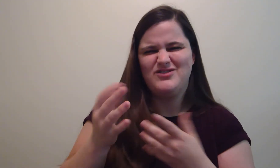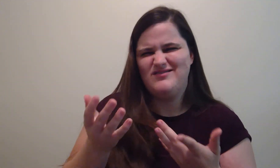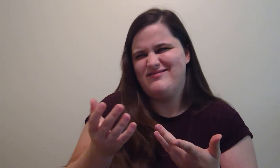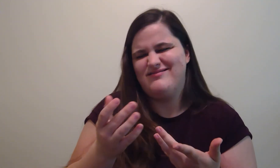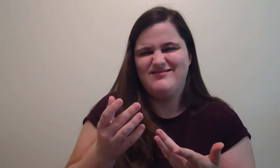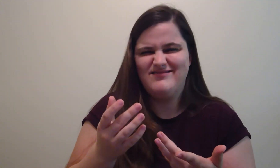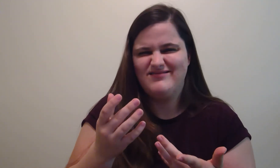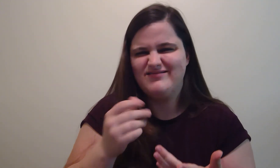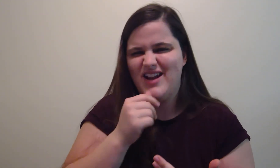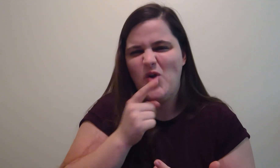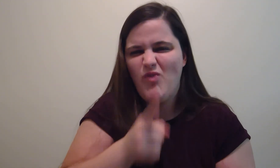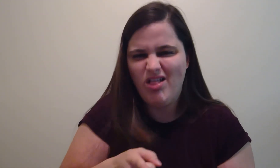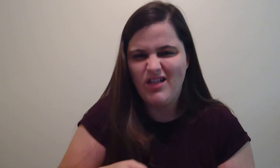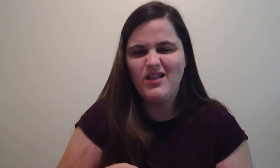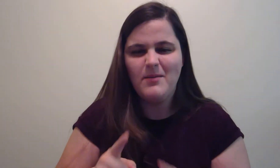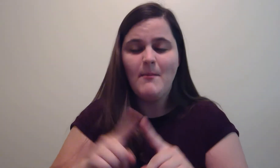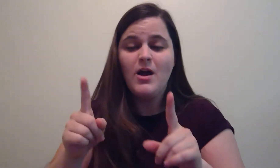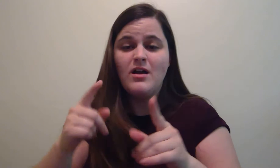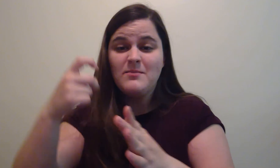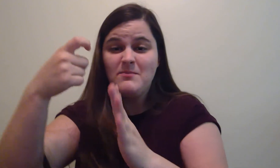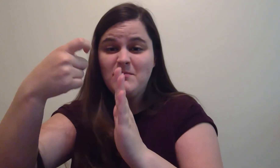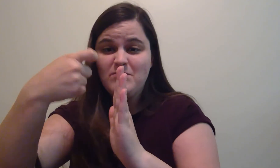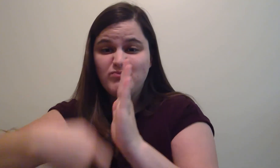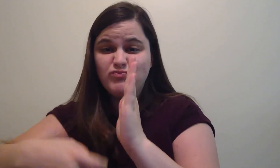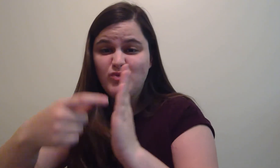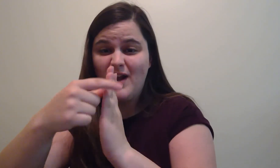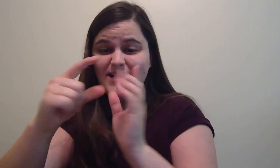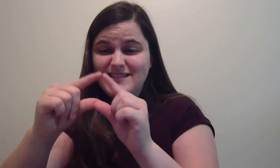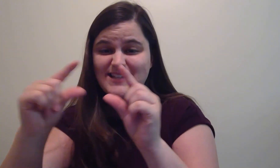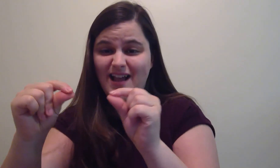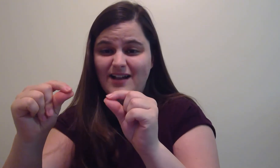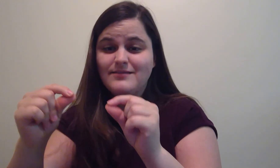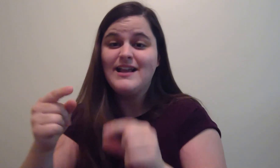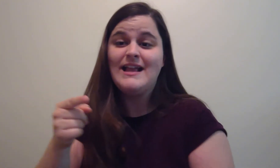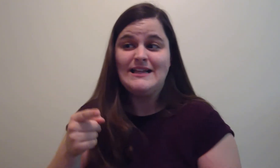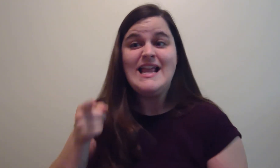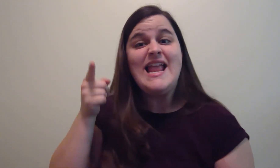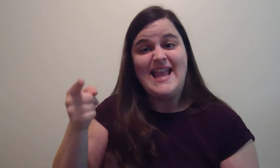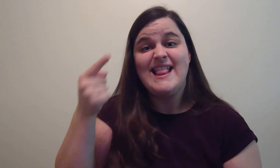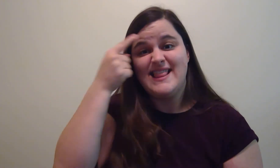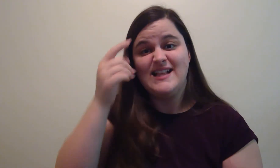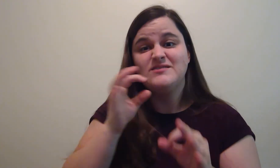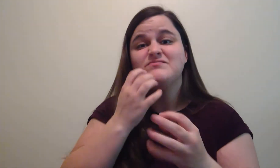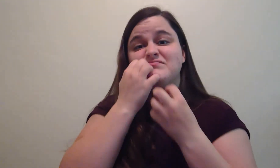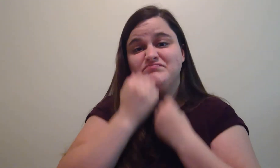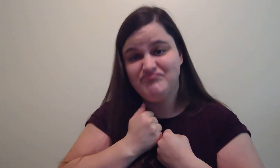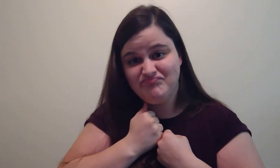His landscapes don't seem like anything special to me, but judging by his price tags, he thinks quite a lot of them.